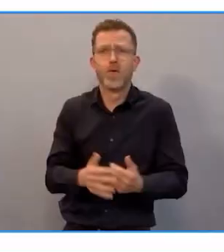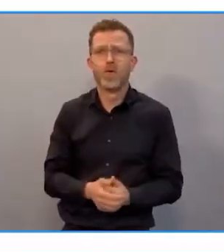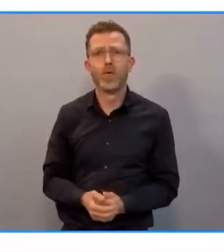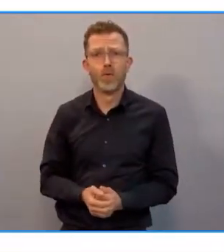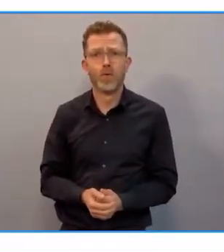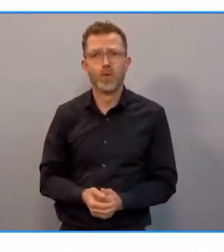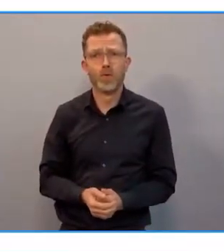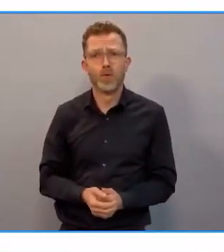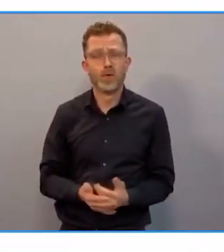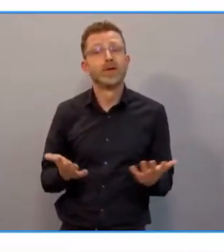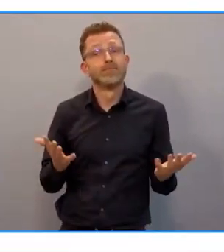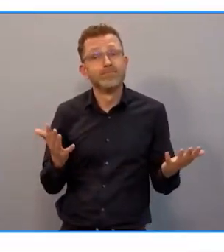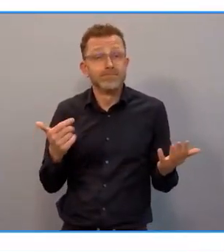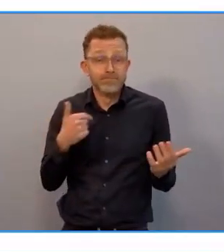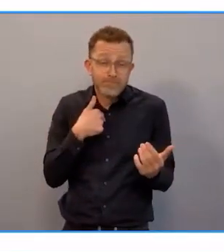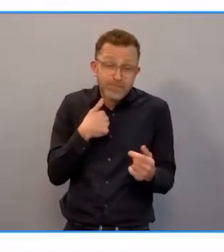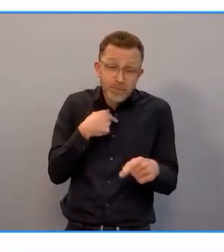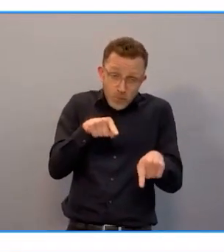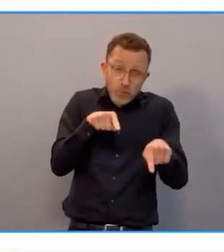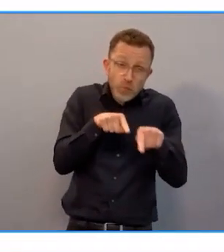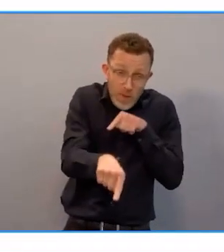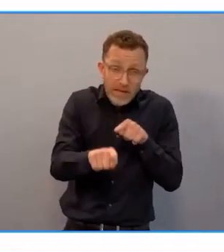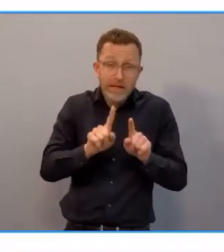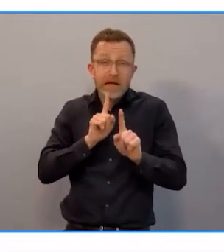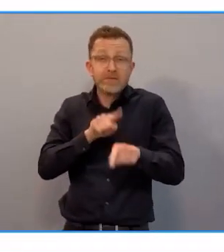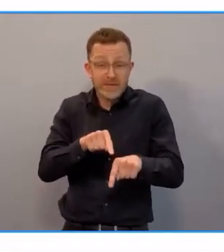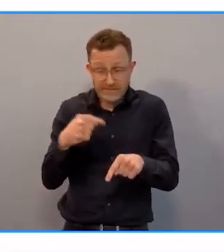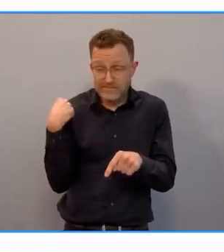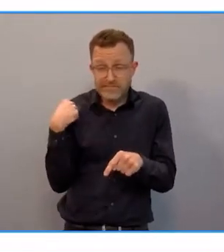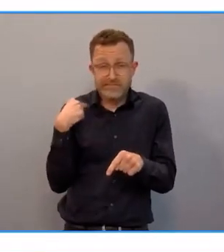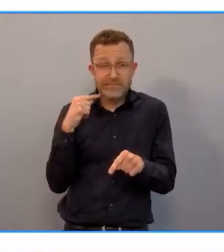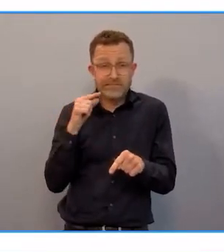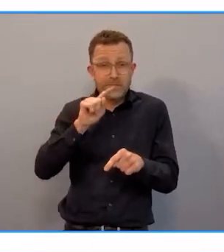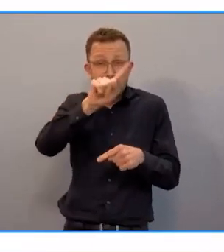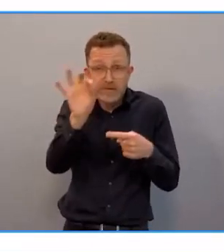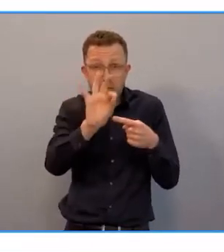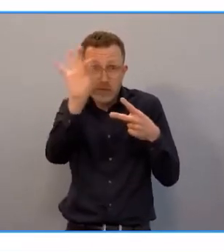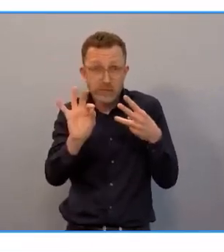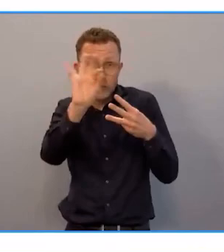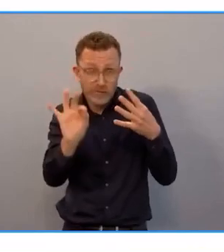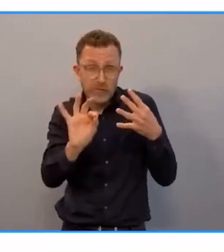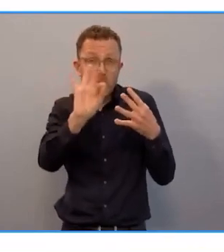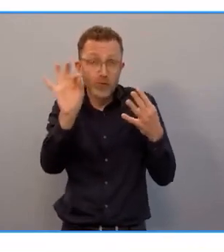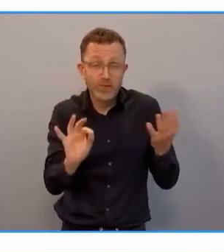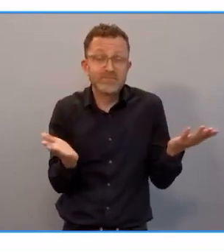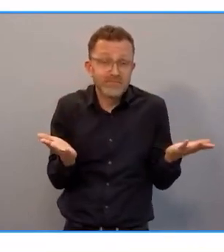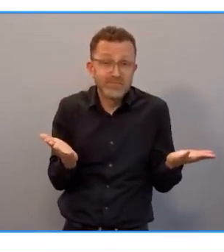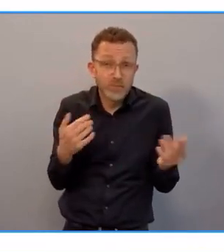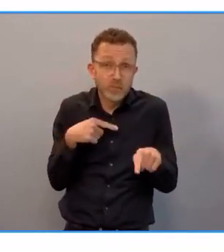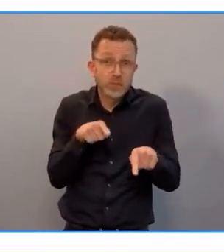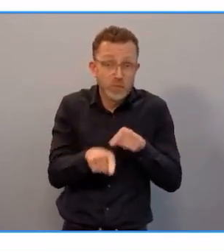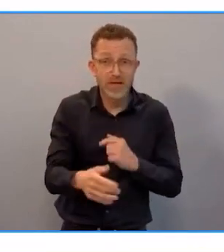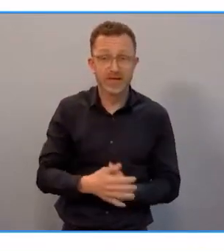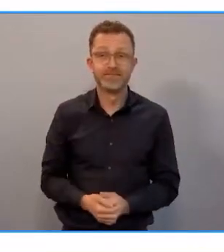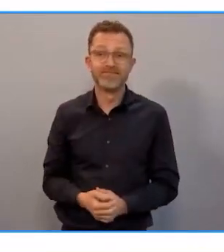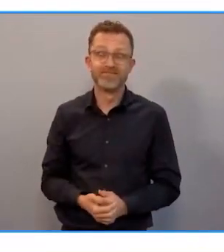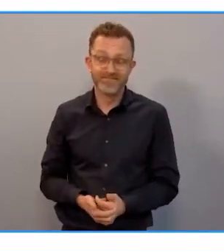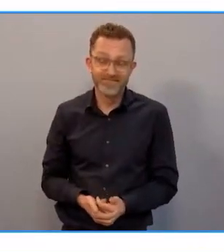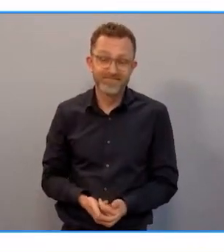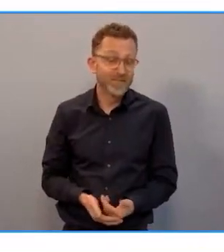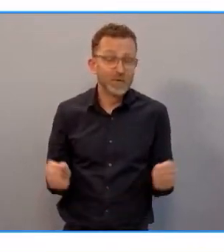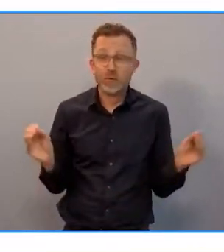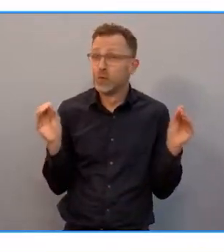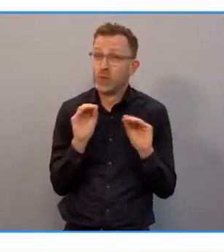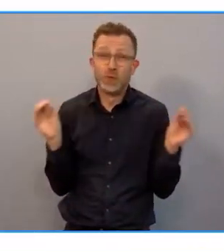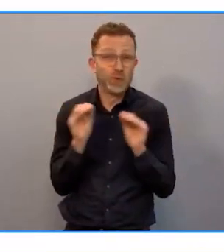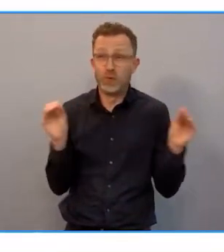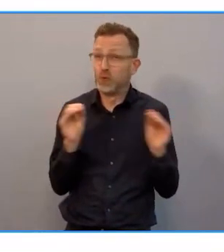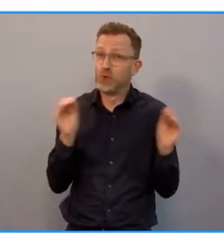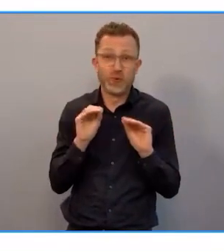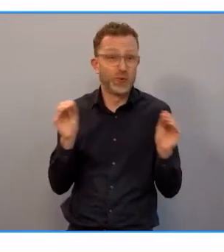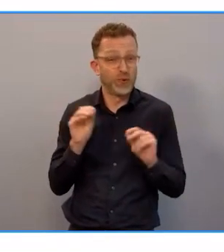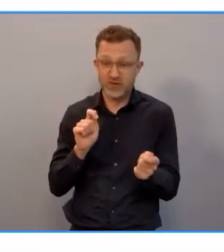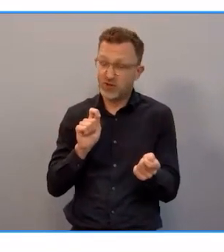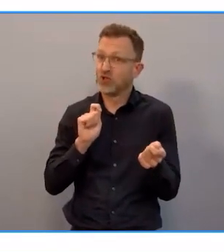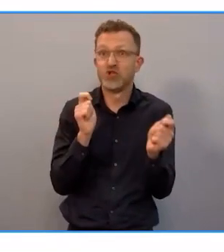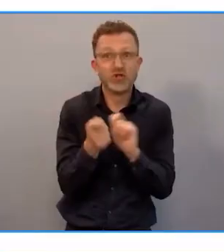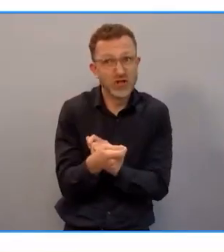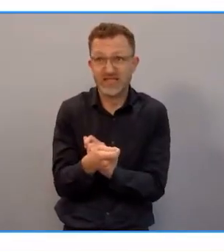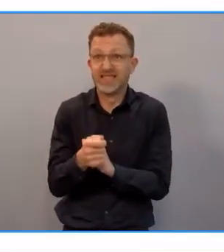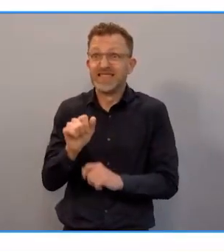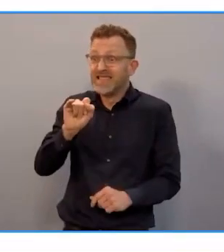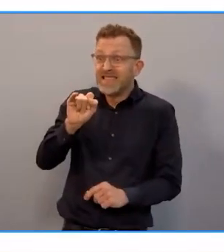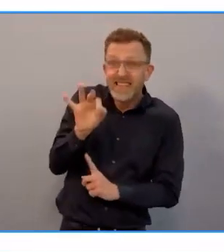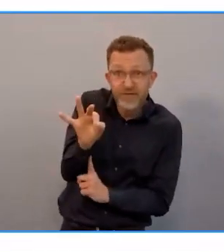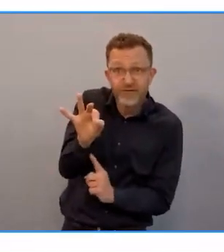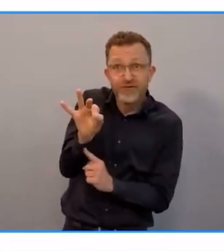Nothing will change if the 15% is going to ignore the diversity of persons with disabilities.